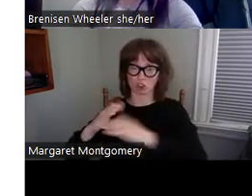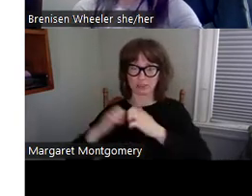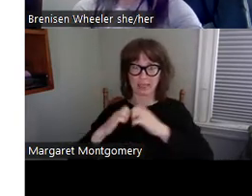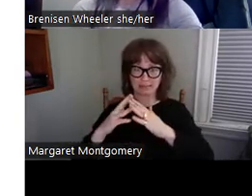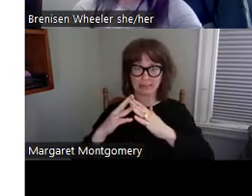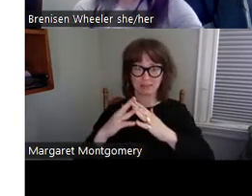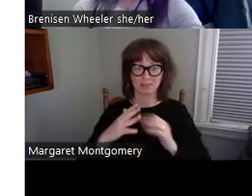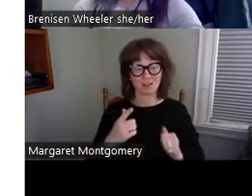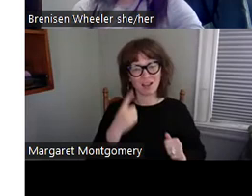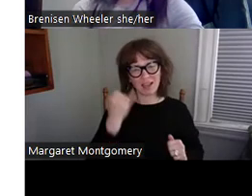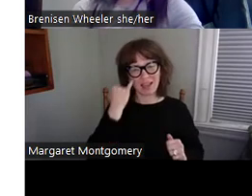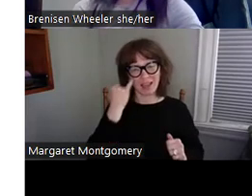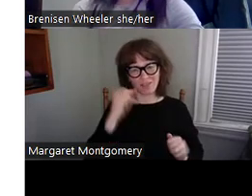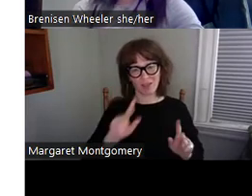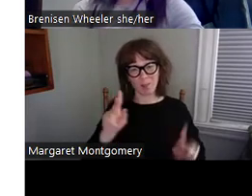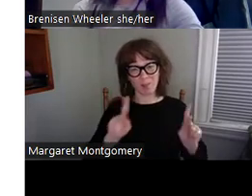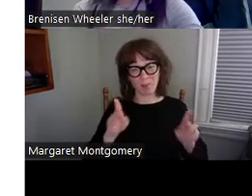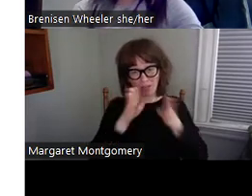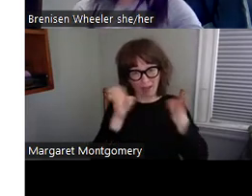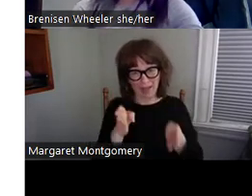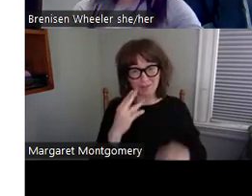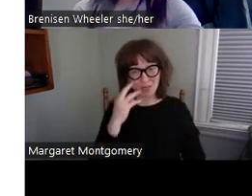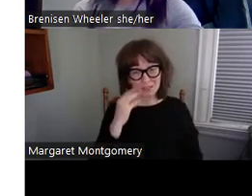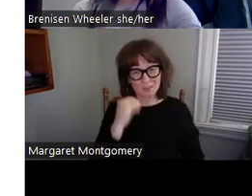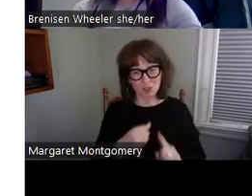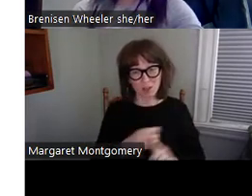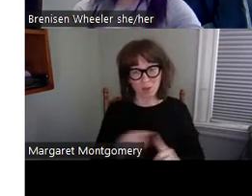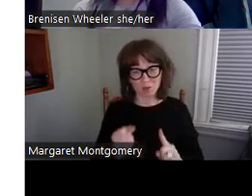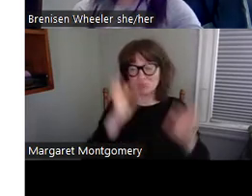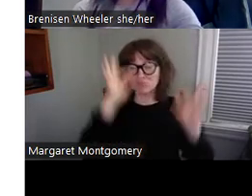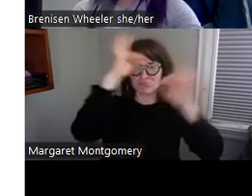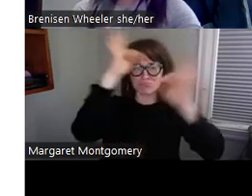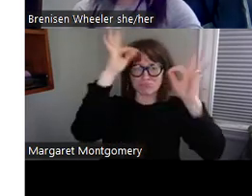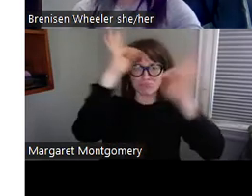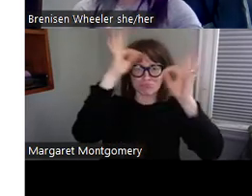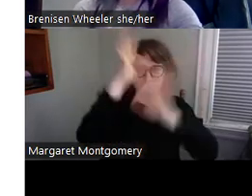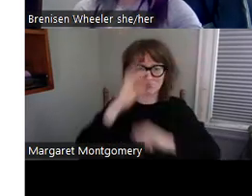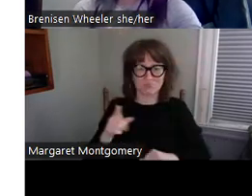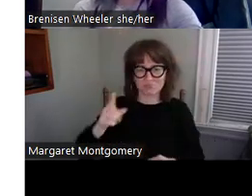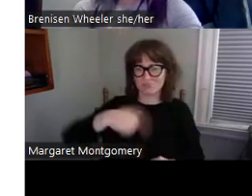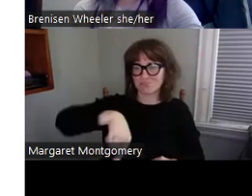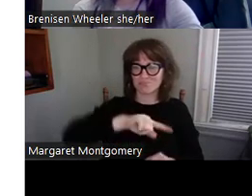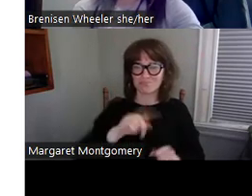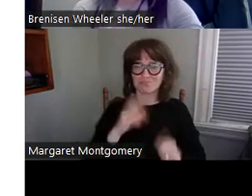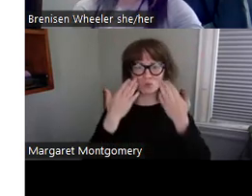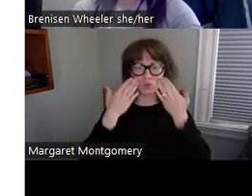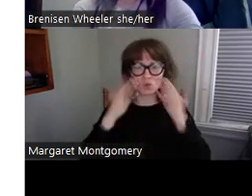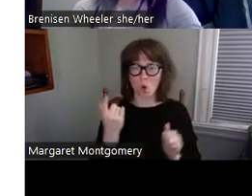never 13:09:10 experienced People who do not know what it's like to be faced with a choice of experiencing abuse or the danger that can